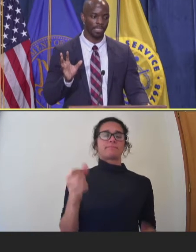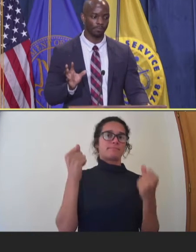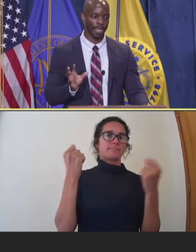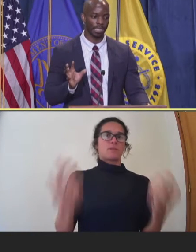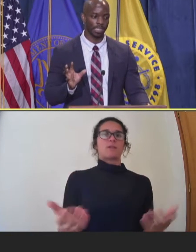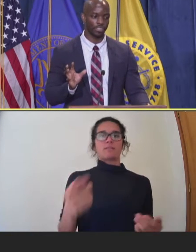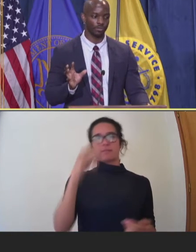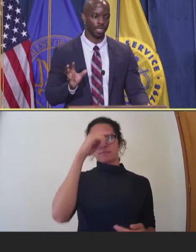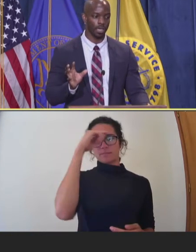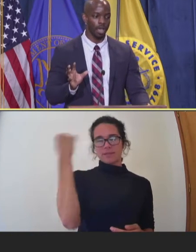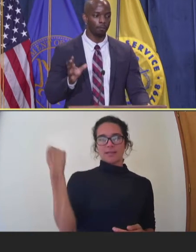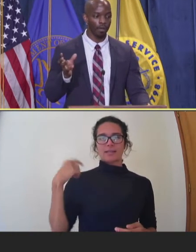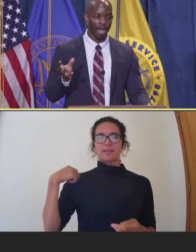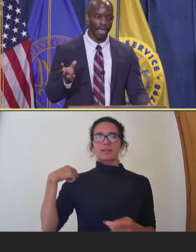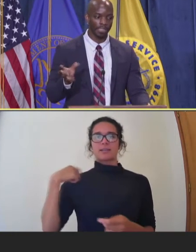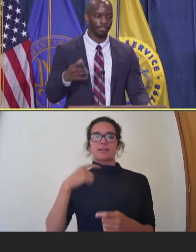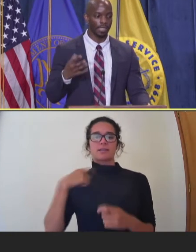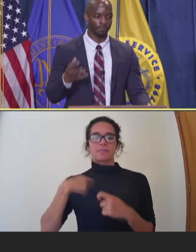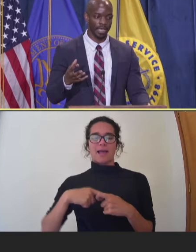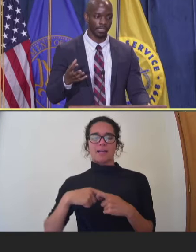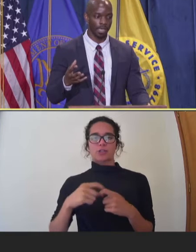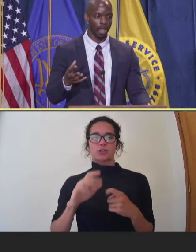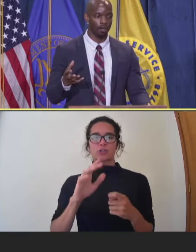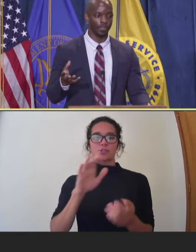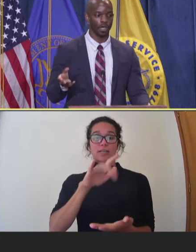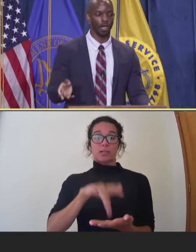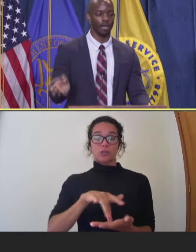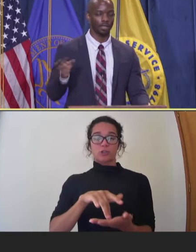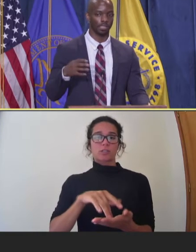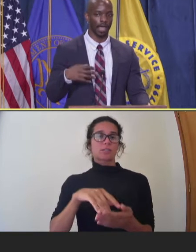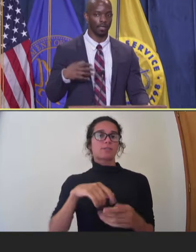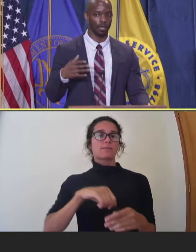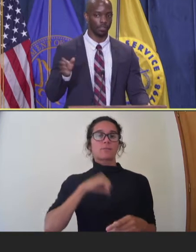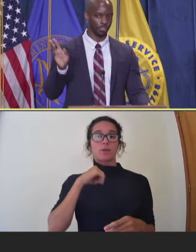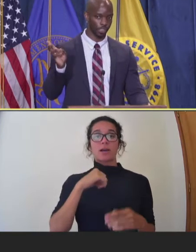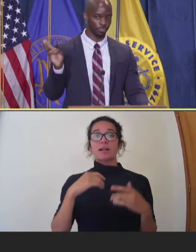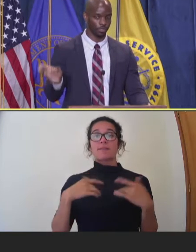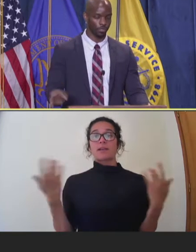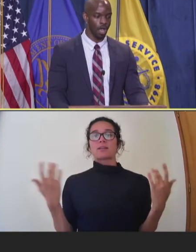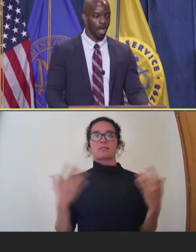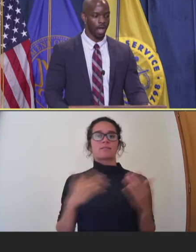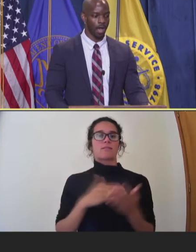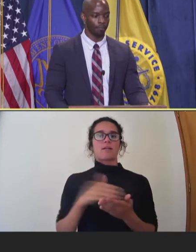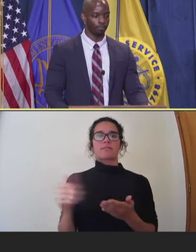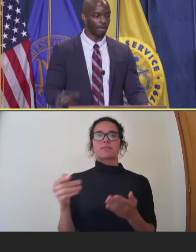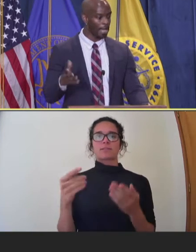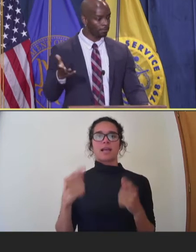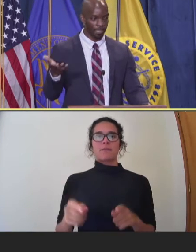Hispanic centric Prides and events, they often occur outside the traditional Pride month,